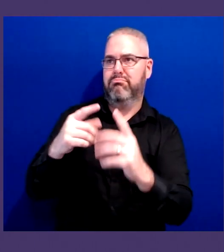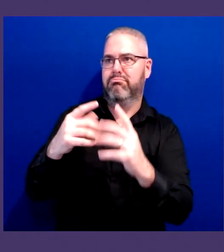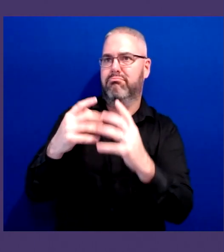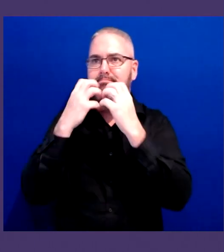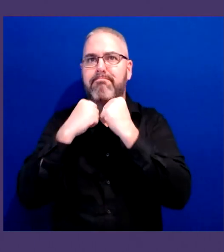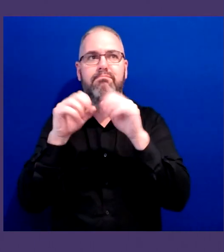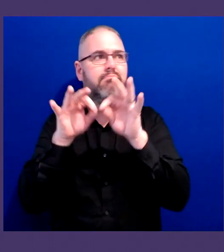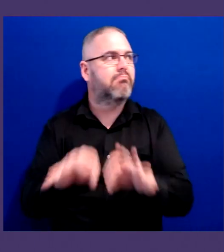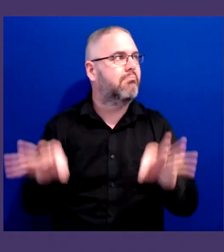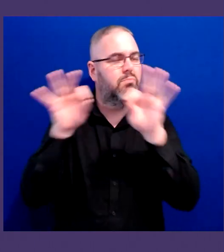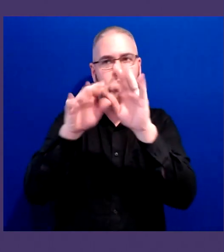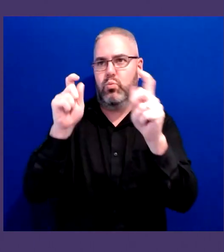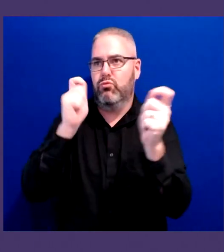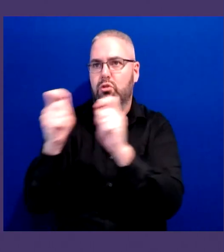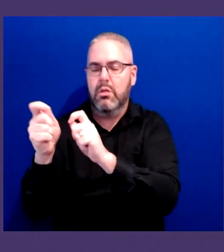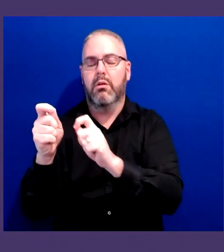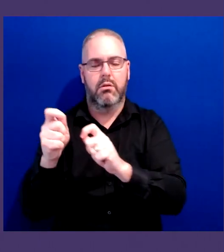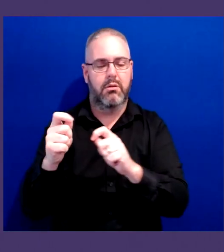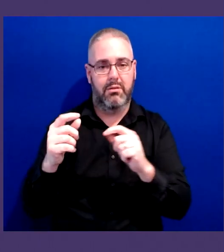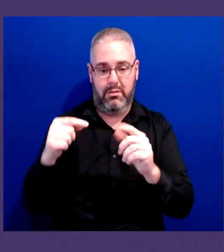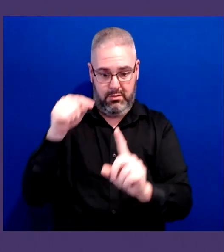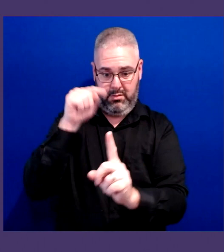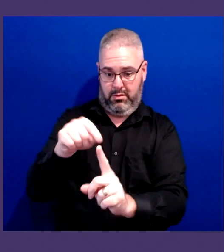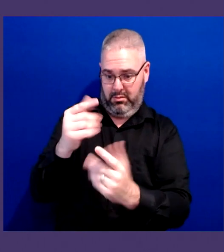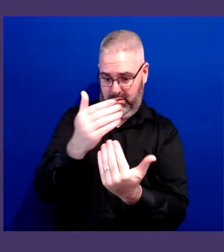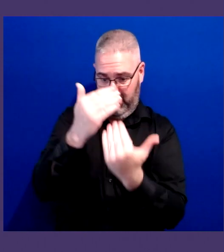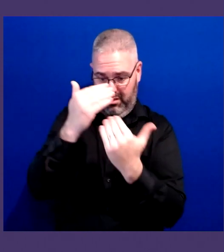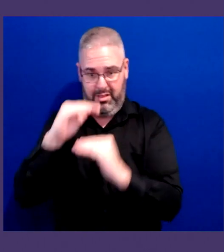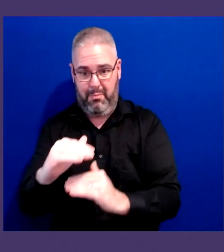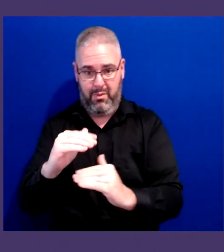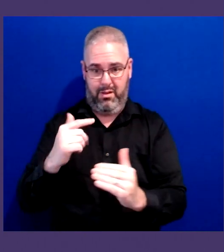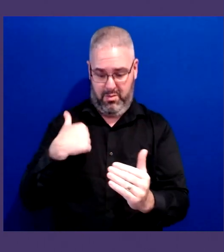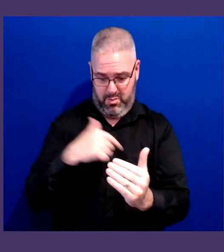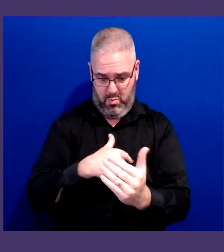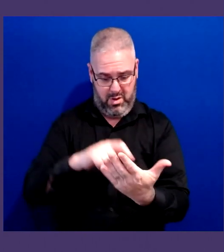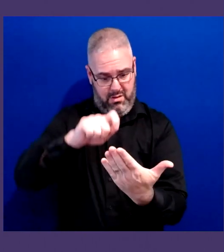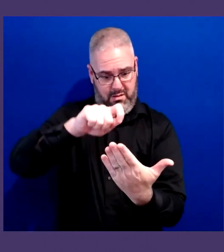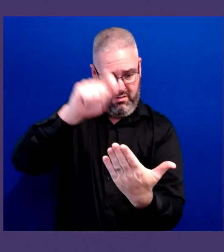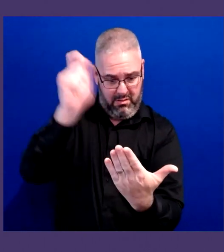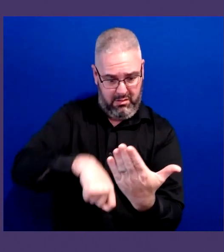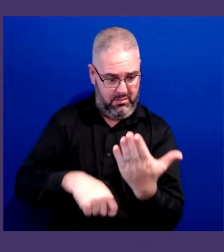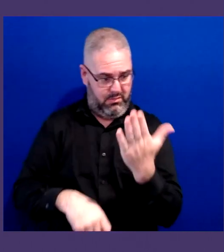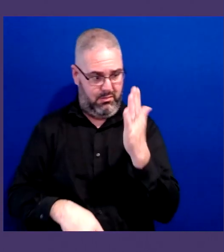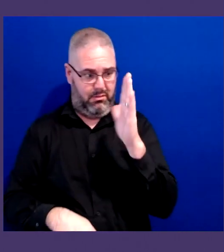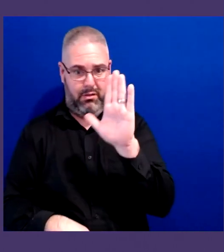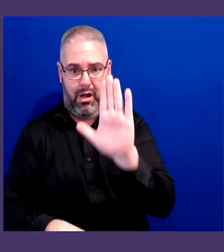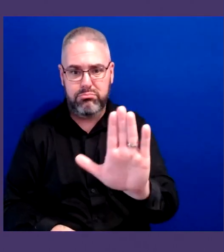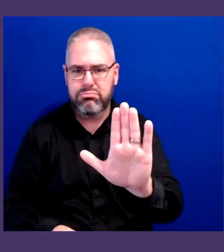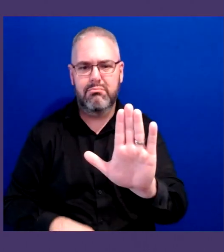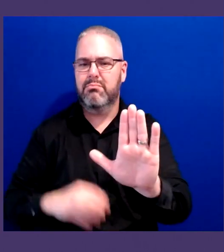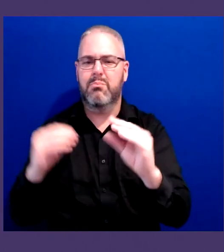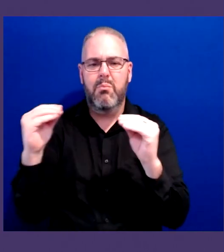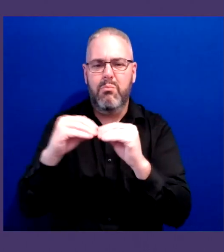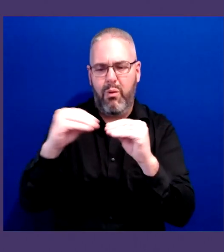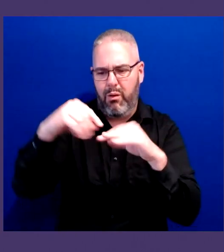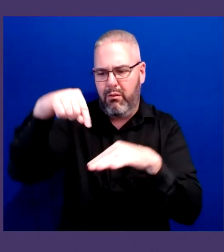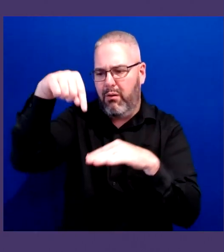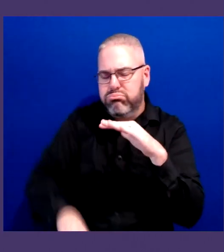beyond the reach of the legislation itself, into other levels of government, into the private sector,